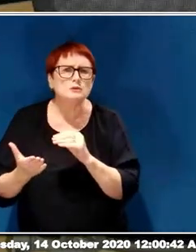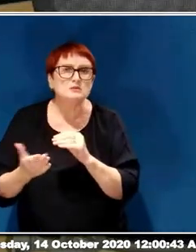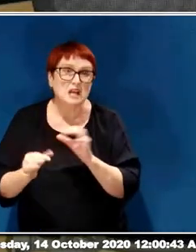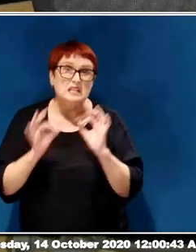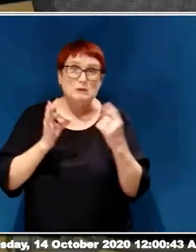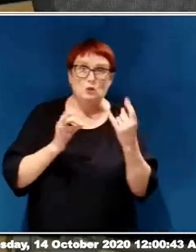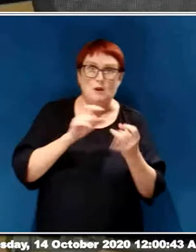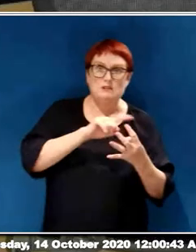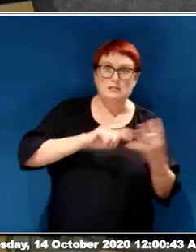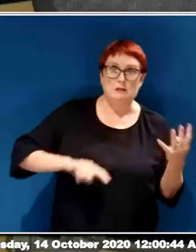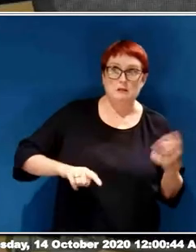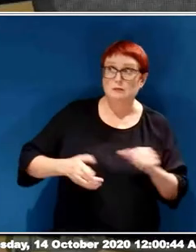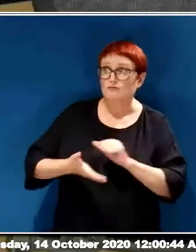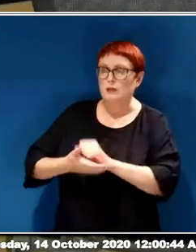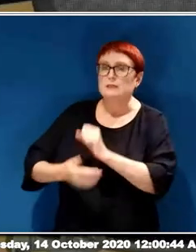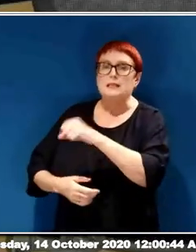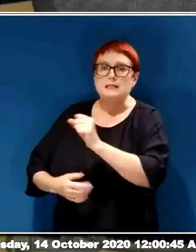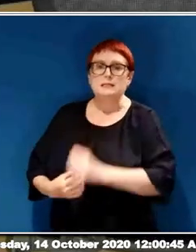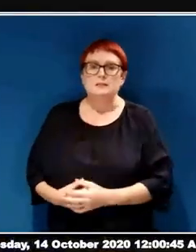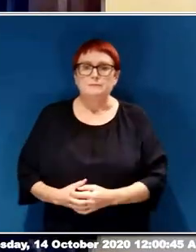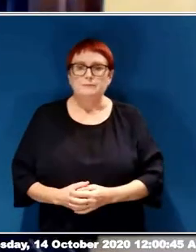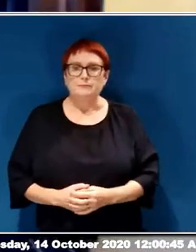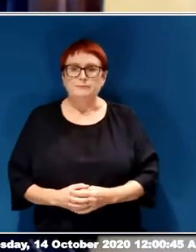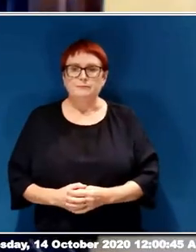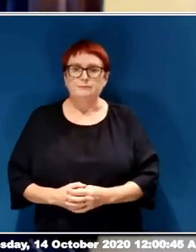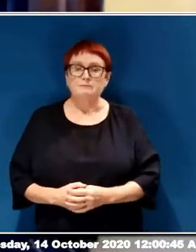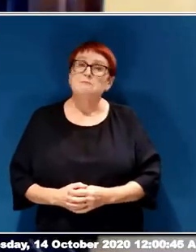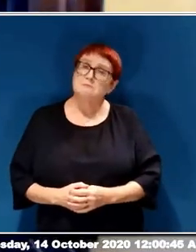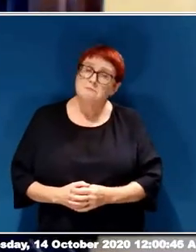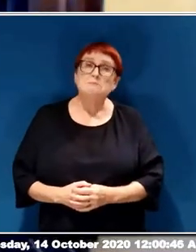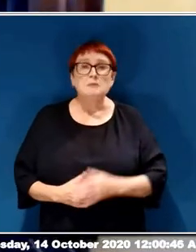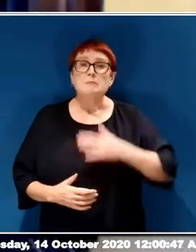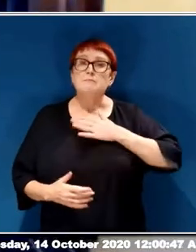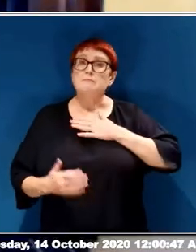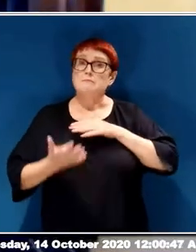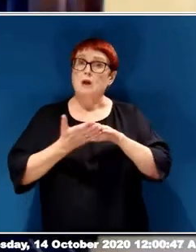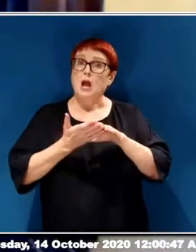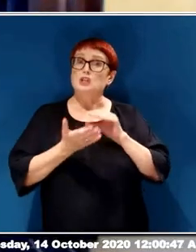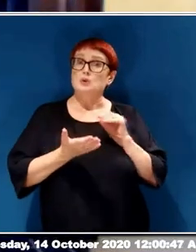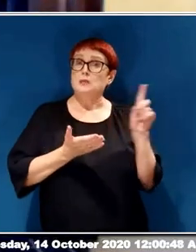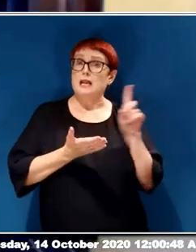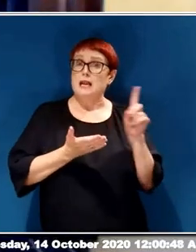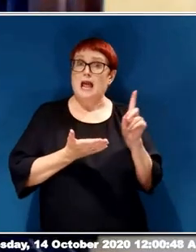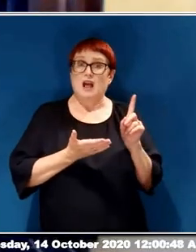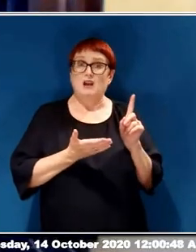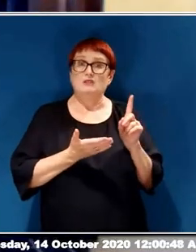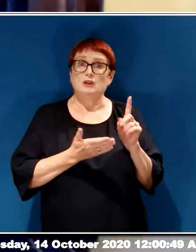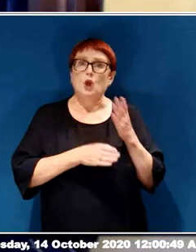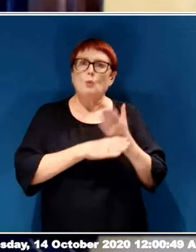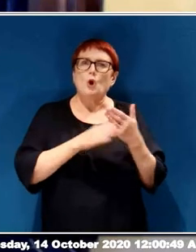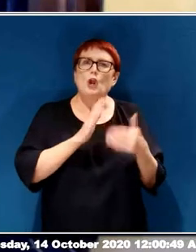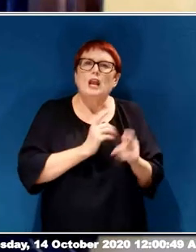I should add I have a number of postgraduate students who work in early childhood settings as well. Thank you.